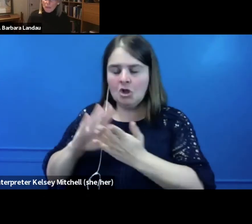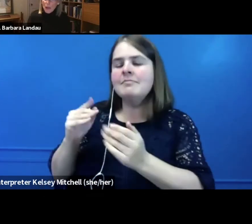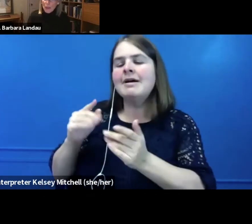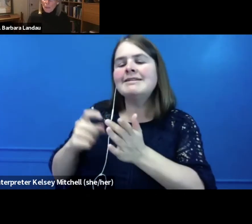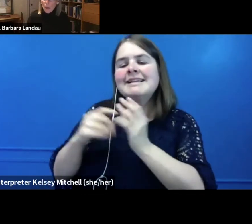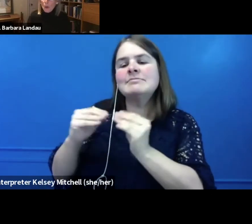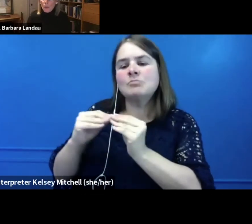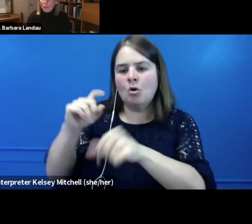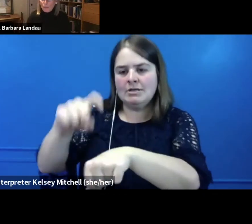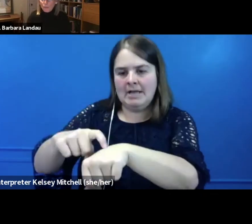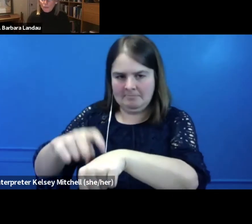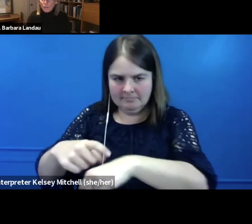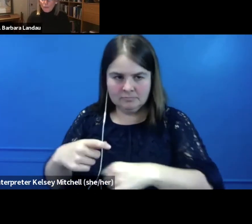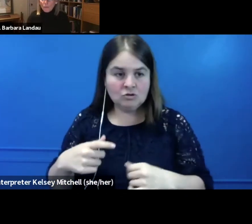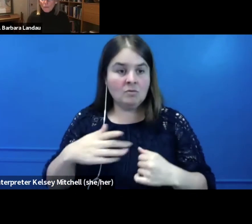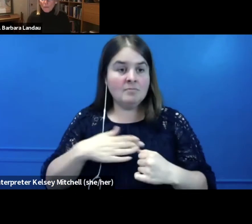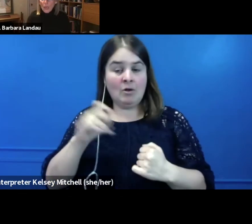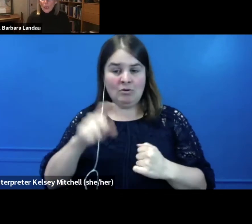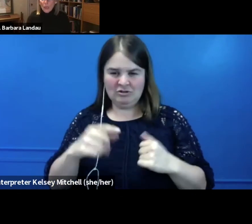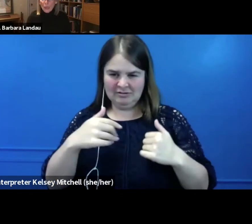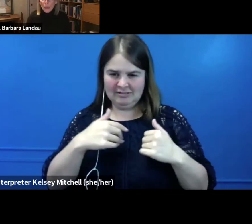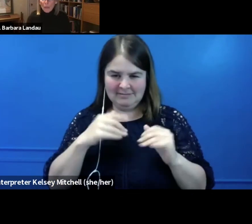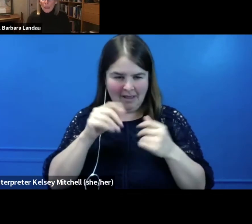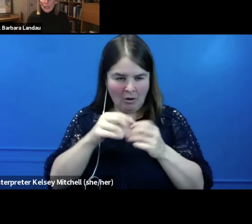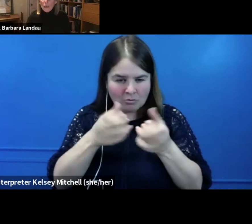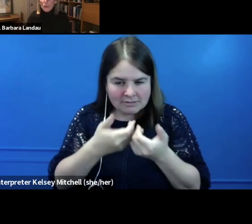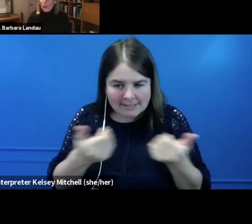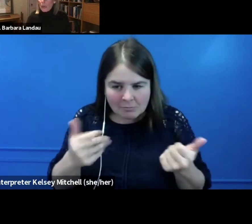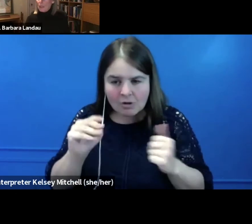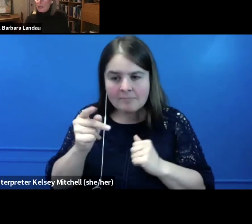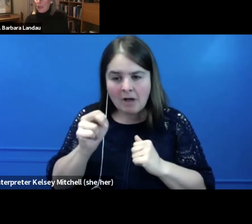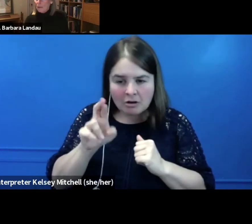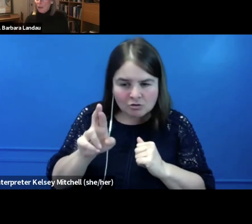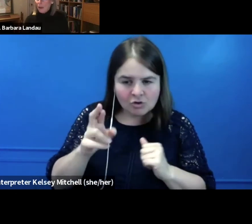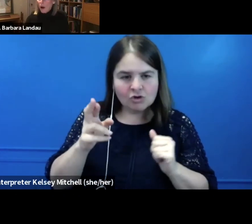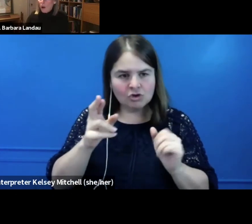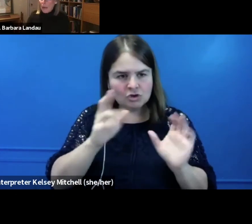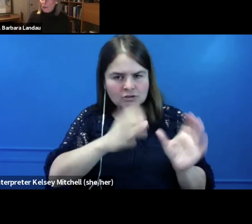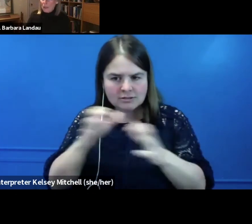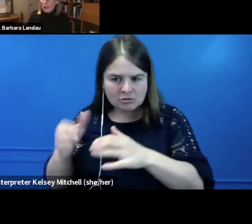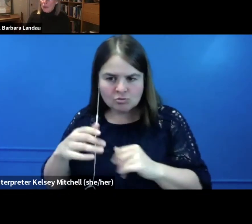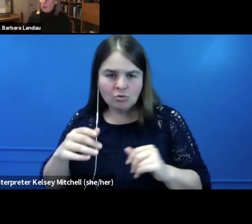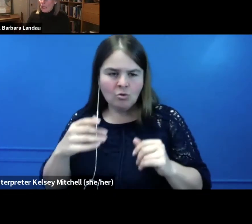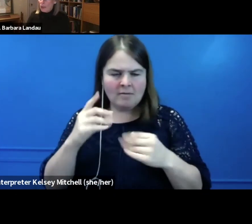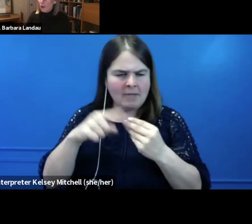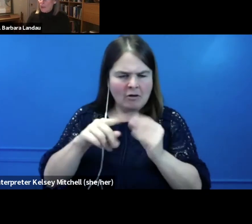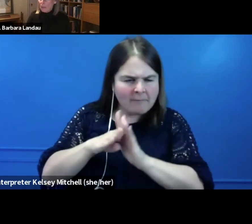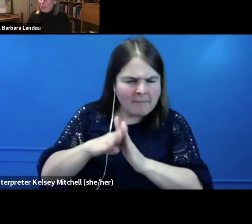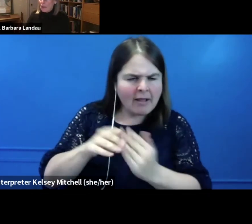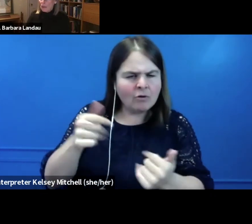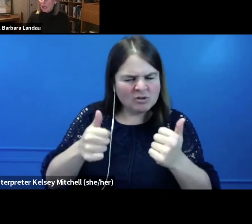i think both um and here's what i would say all we